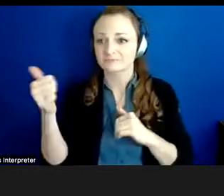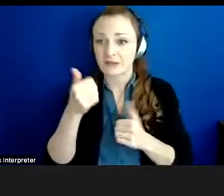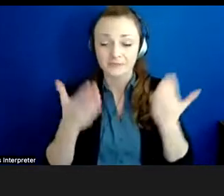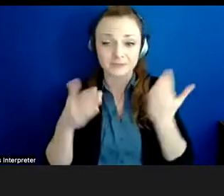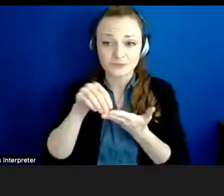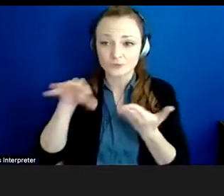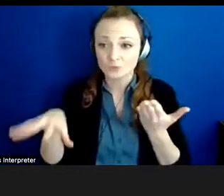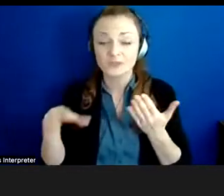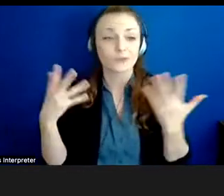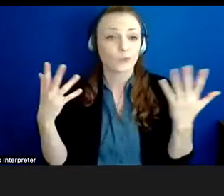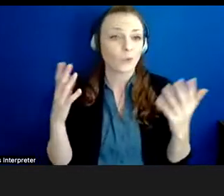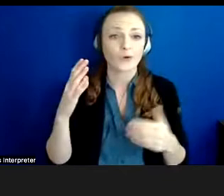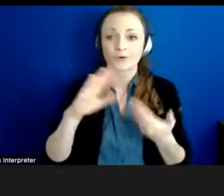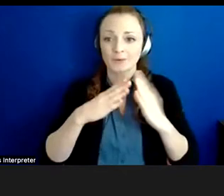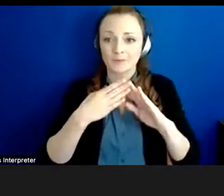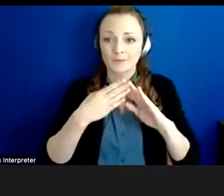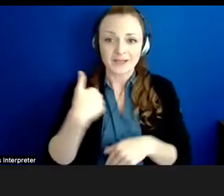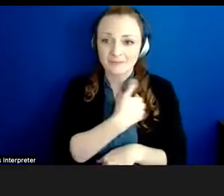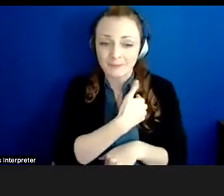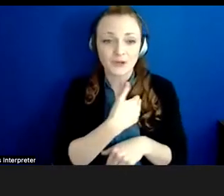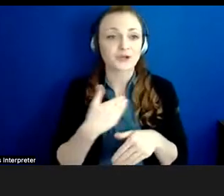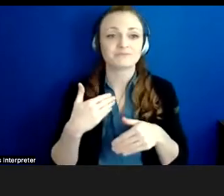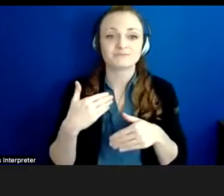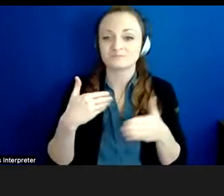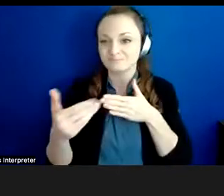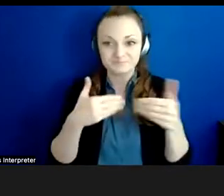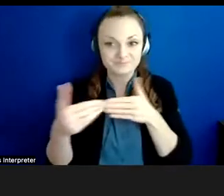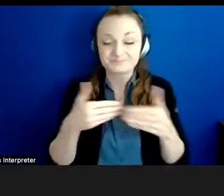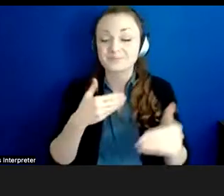zooming in from i'm really happy that you're here.